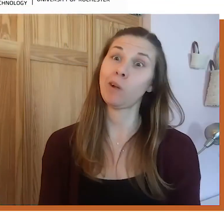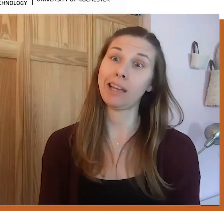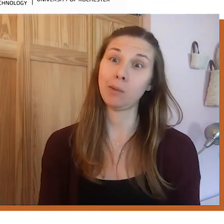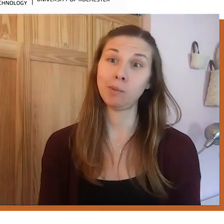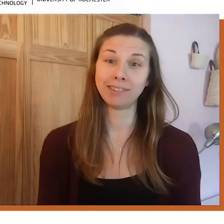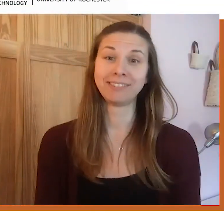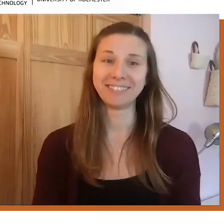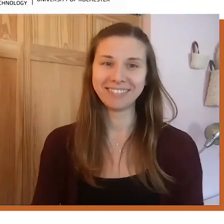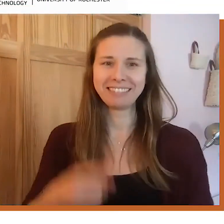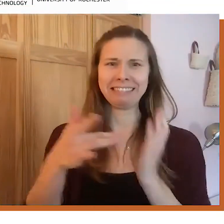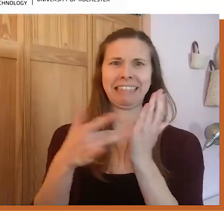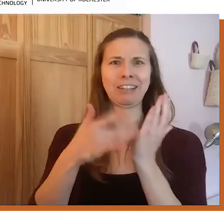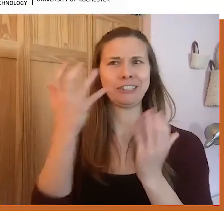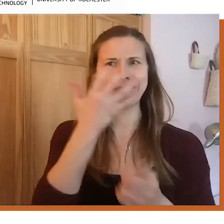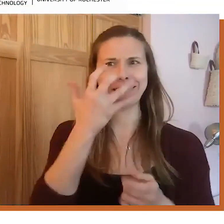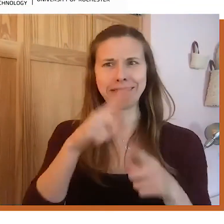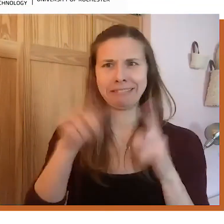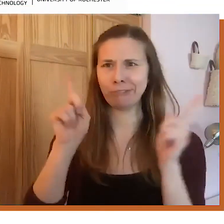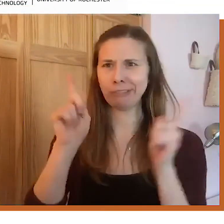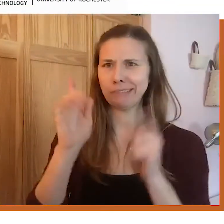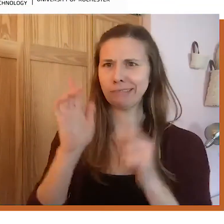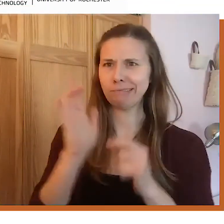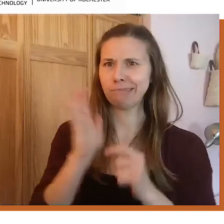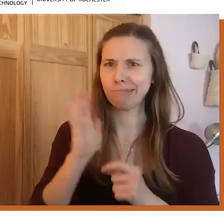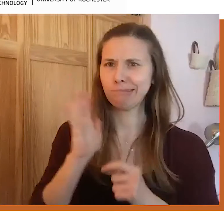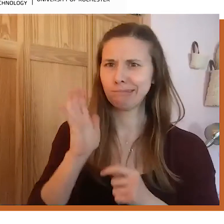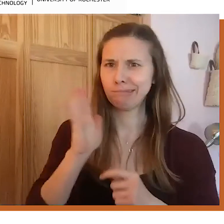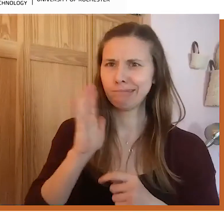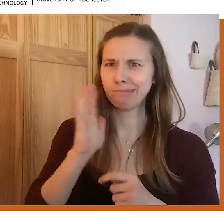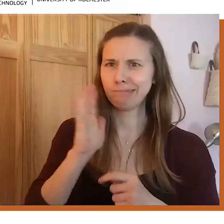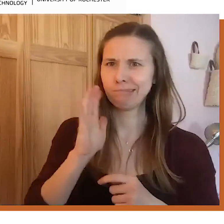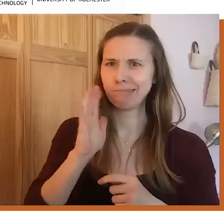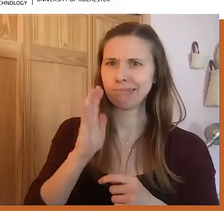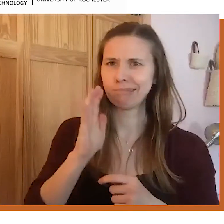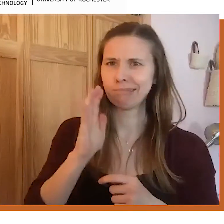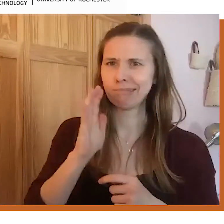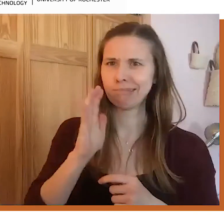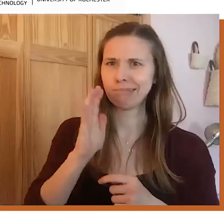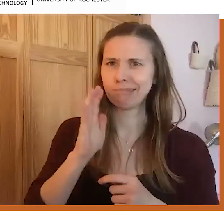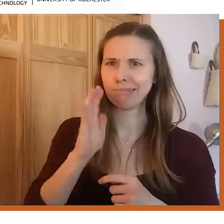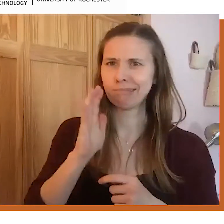So technically, technology was very different back then compared to what it is today,